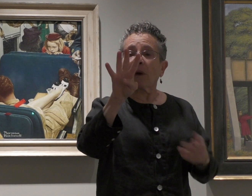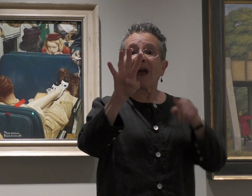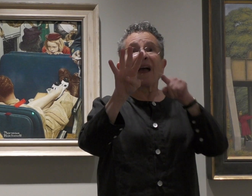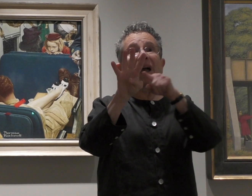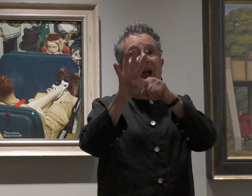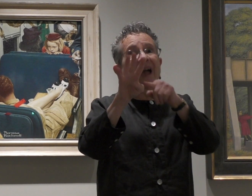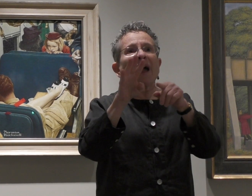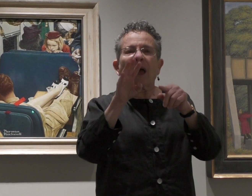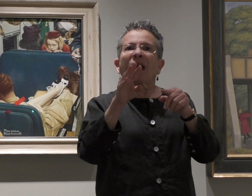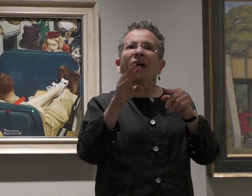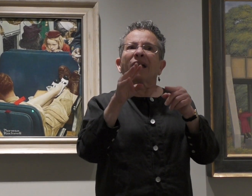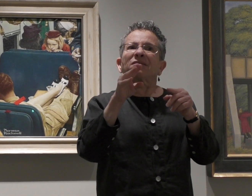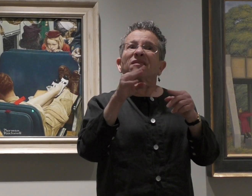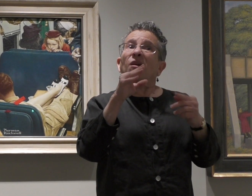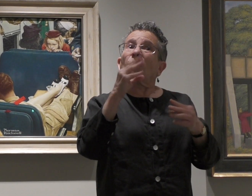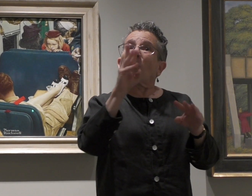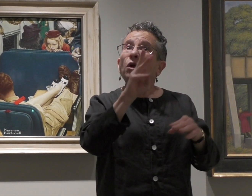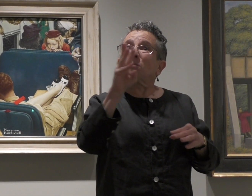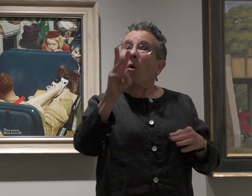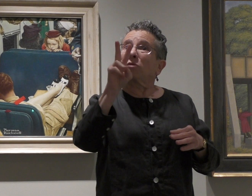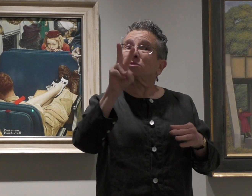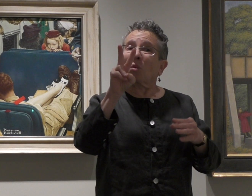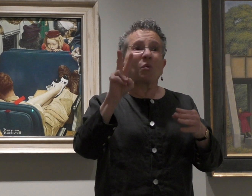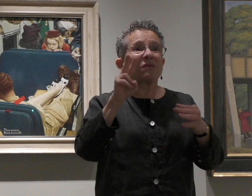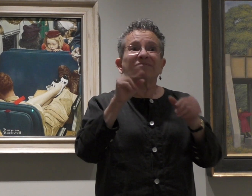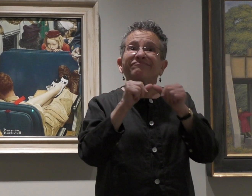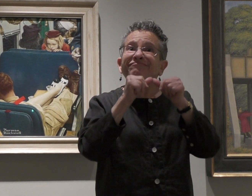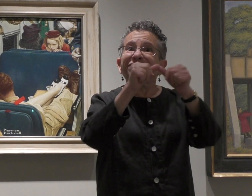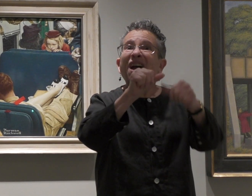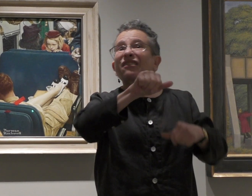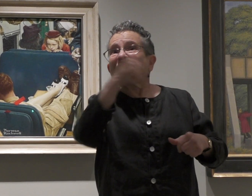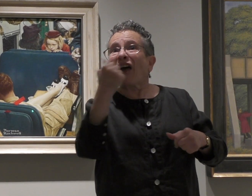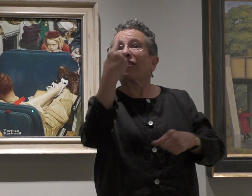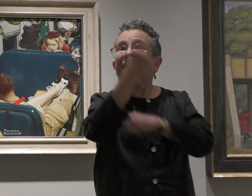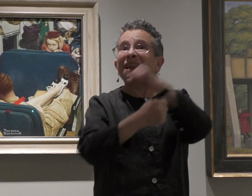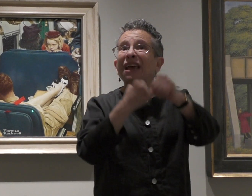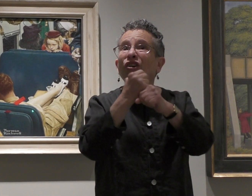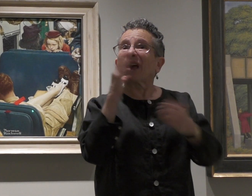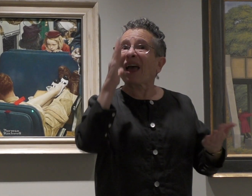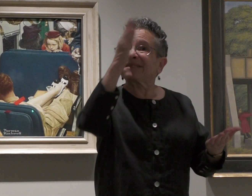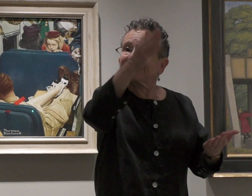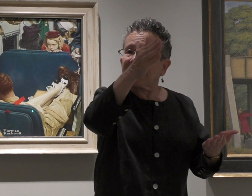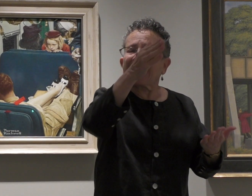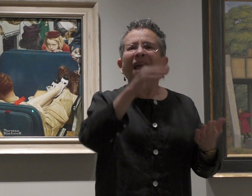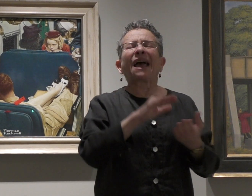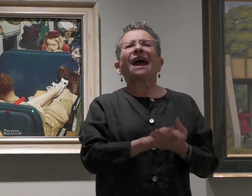This was during World War II which would continue for another year.